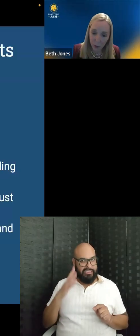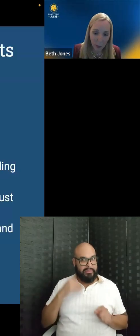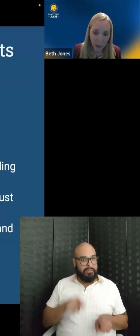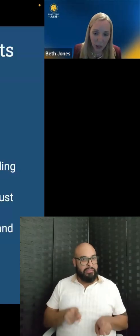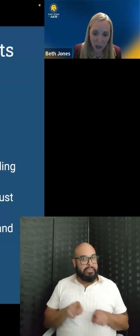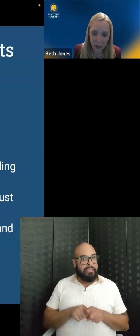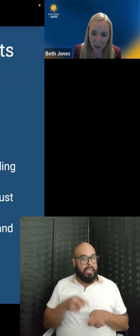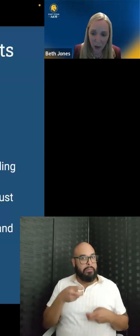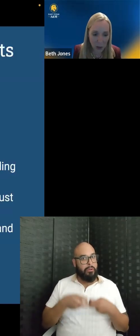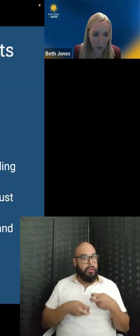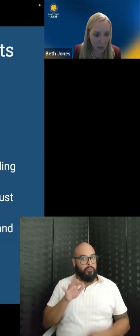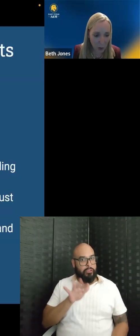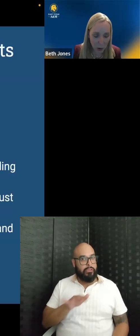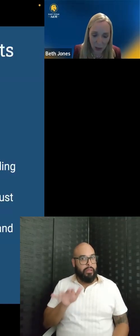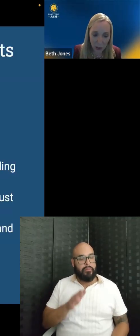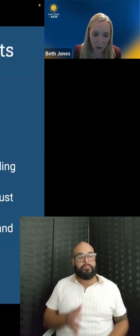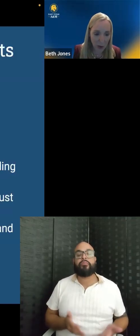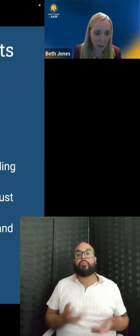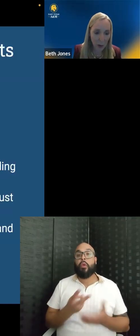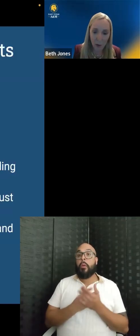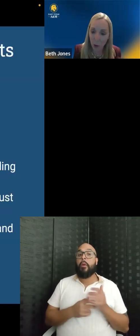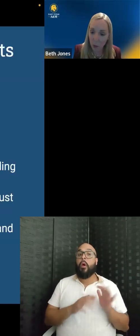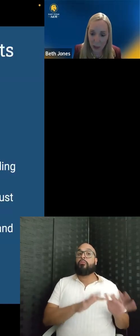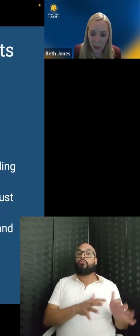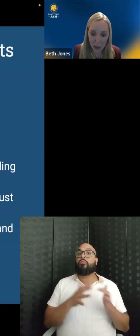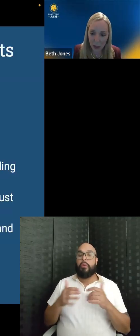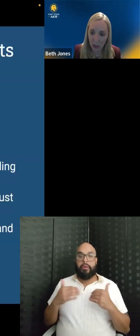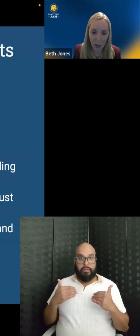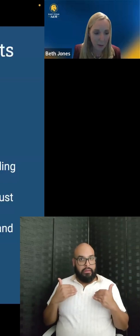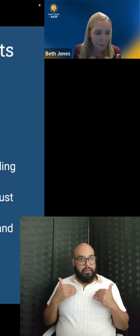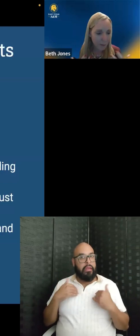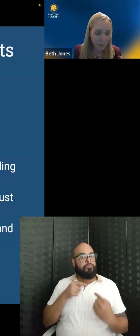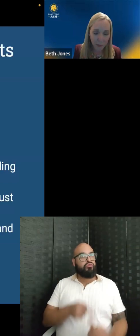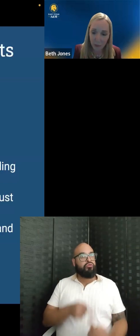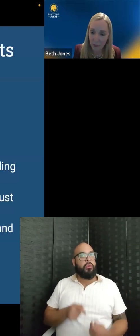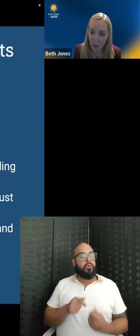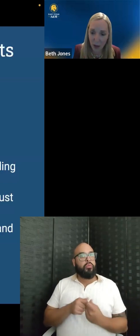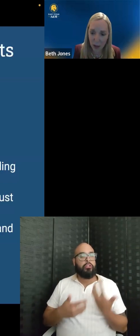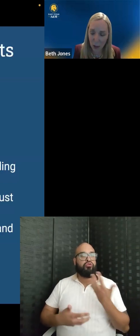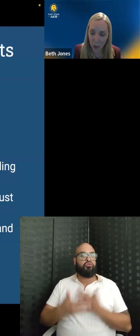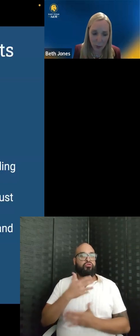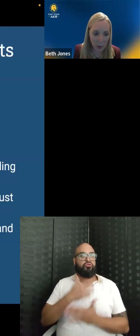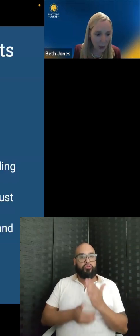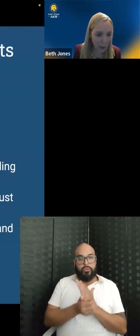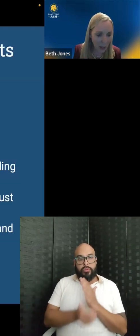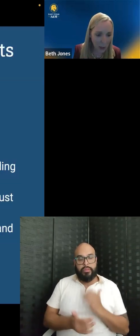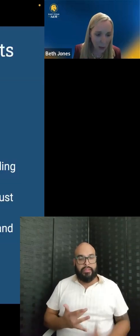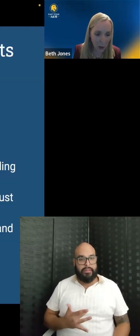Both populations have difficulty with social skills, loneliness, you know, some of these,